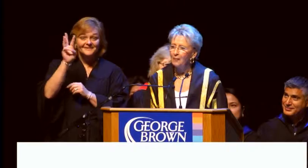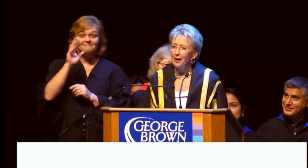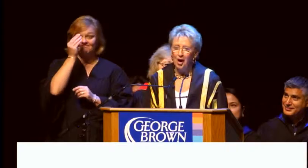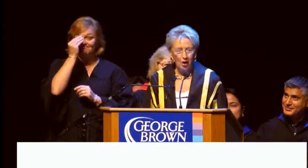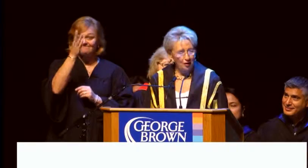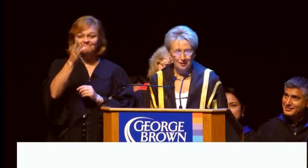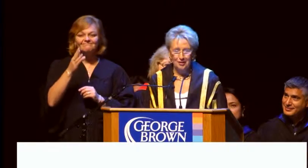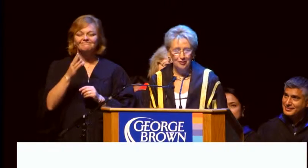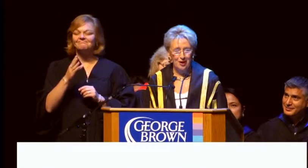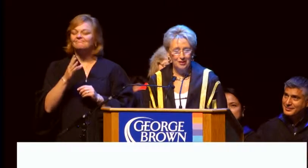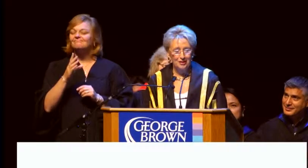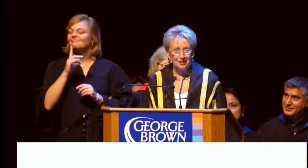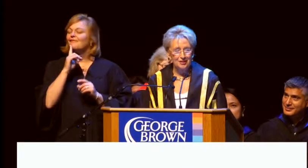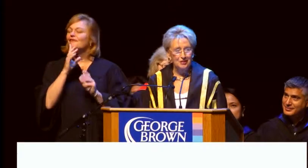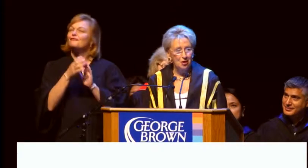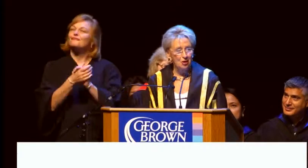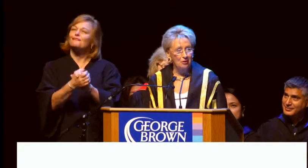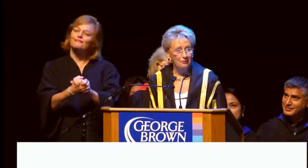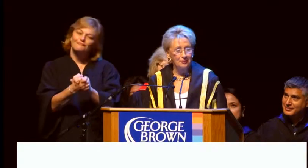MY HEARTIEST CONGRATULATIONS TO YOU.